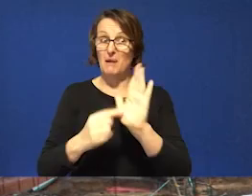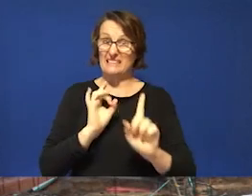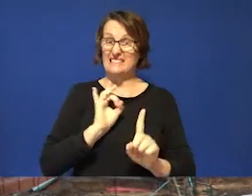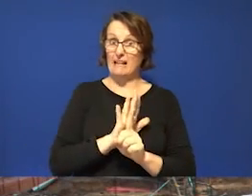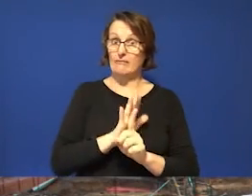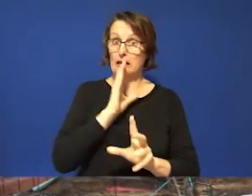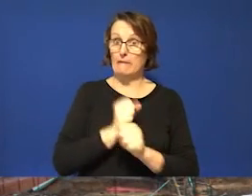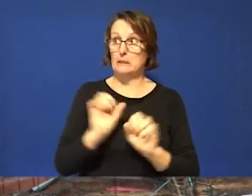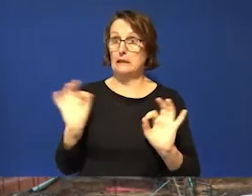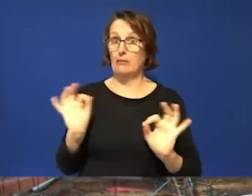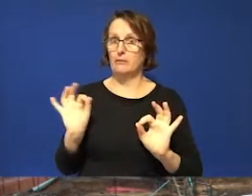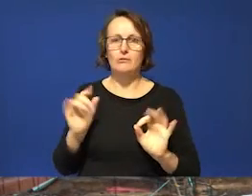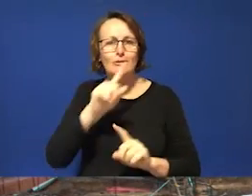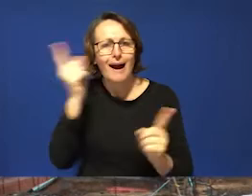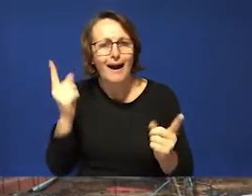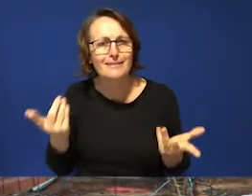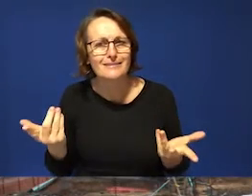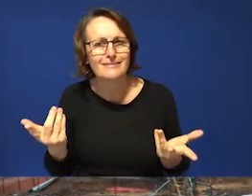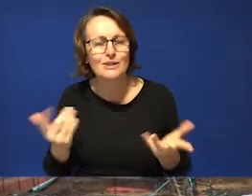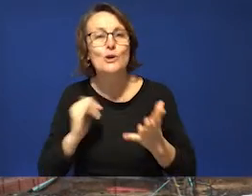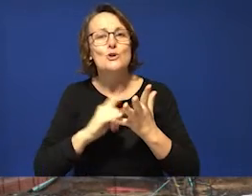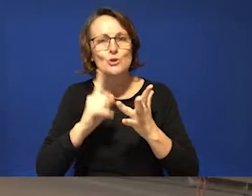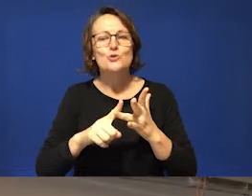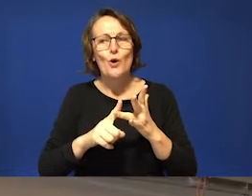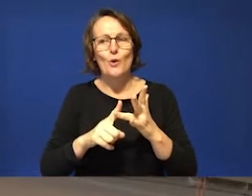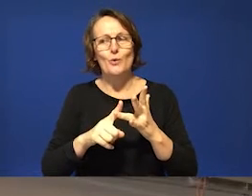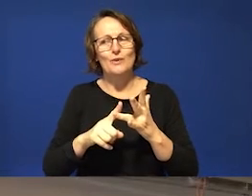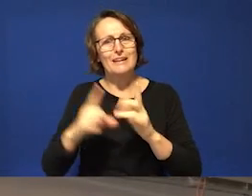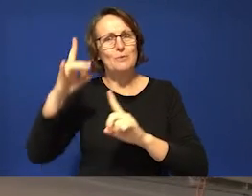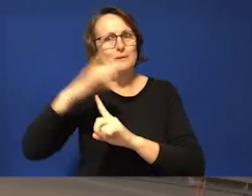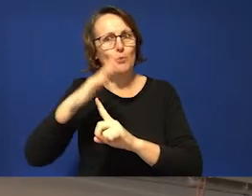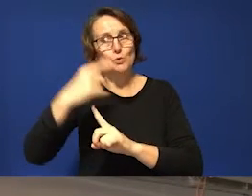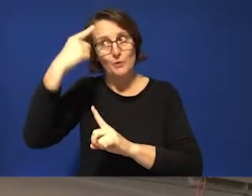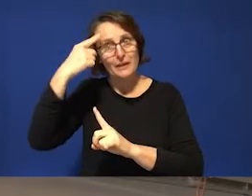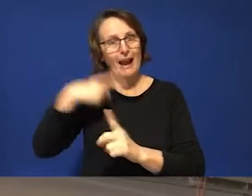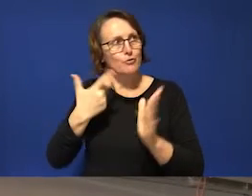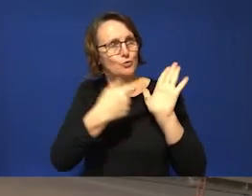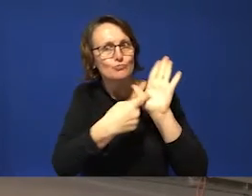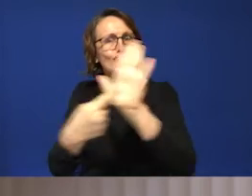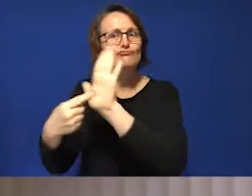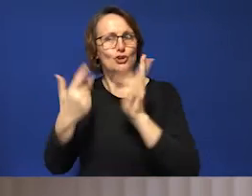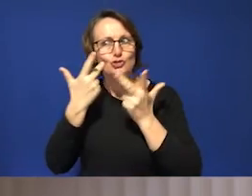and not comply with it. So the whole thing was very much geared towards that.